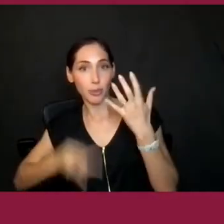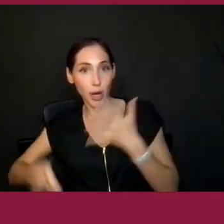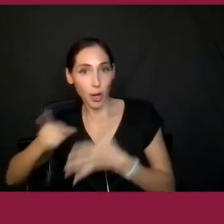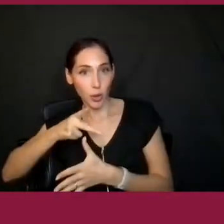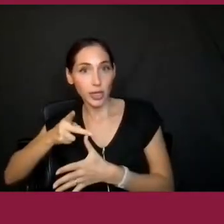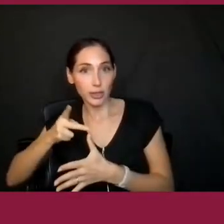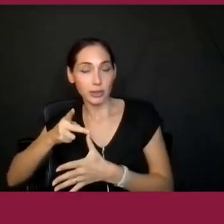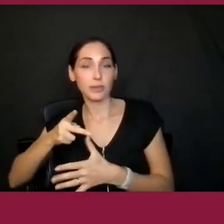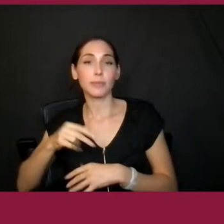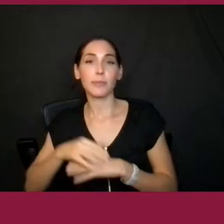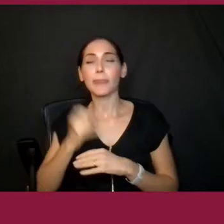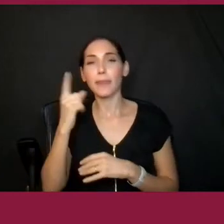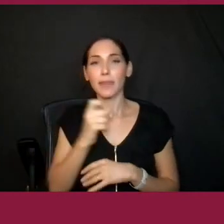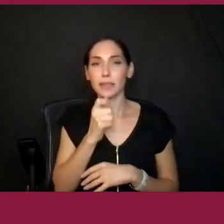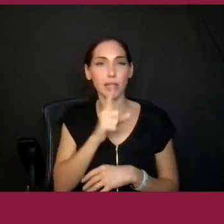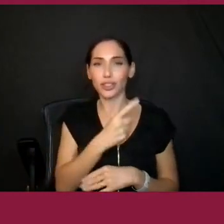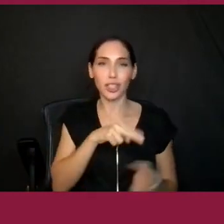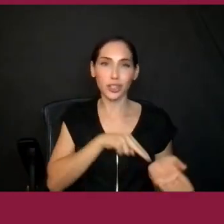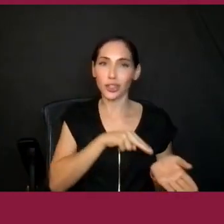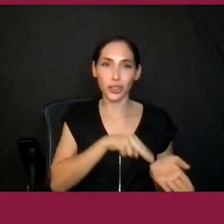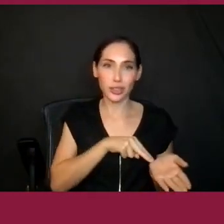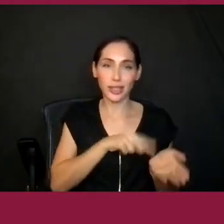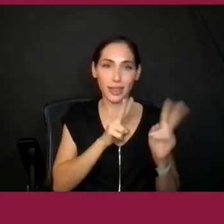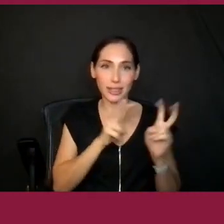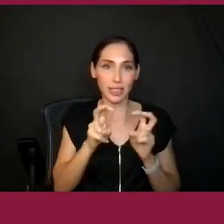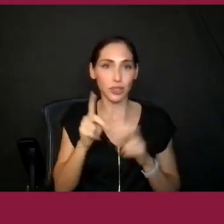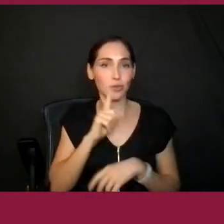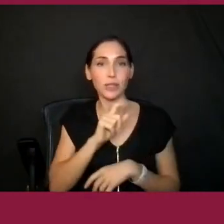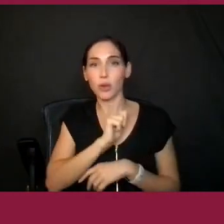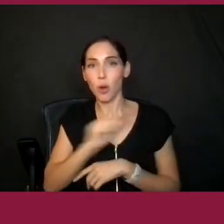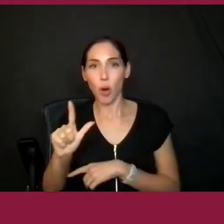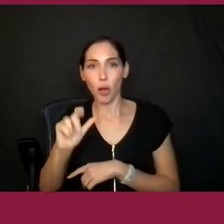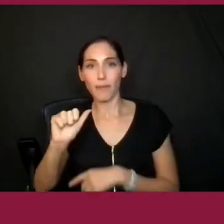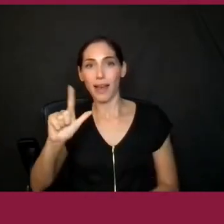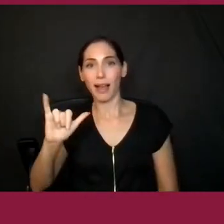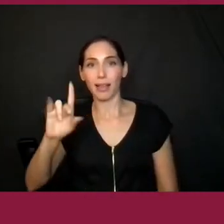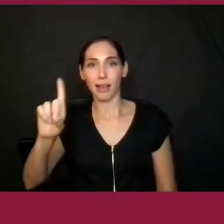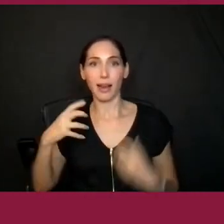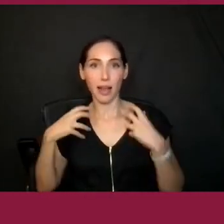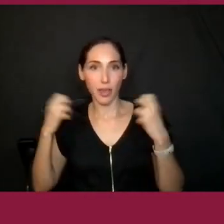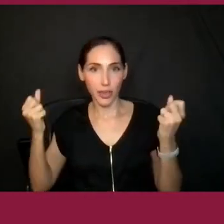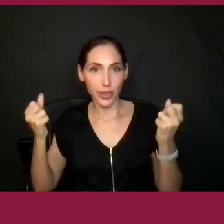It's not just nursing that's an issue, it's all of allied health. Um, and then I